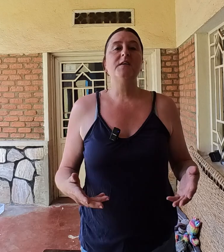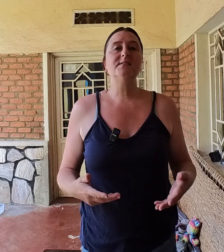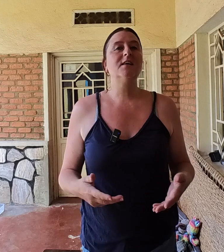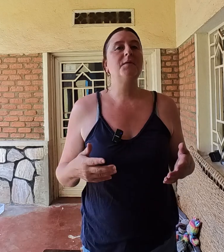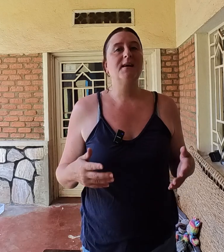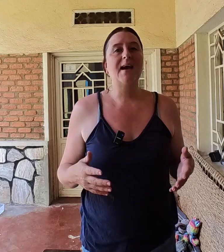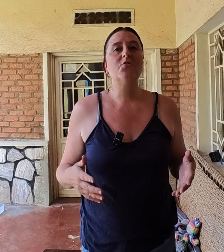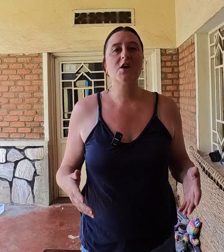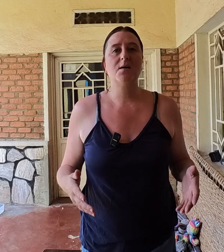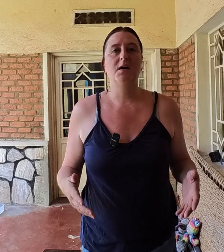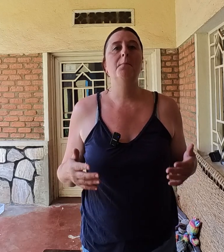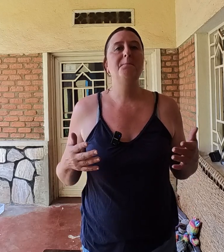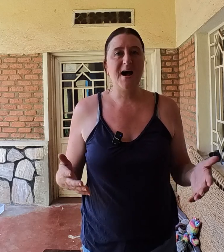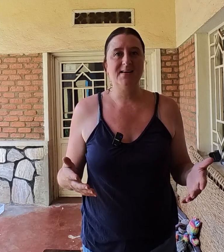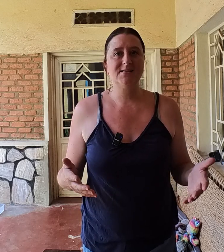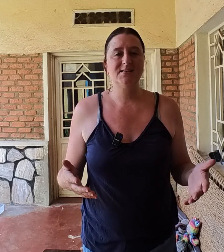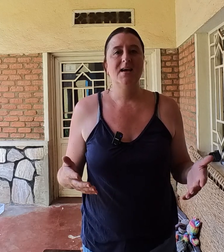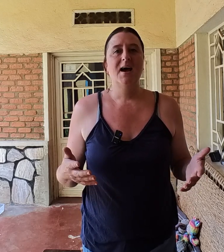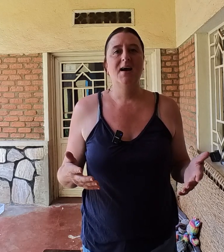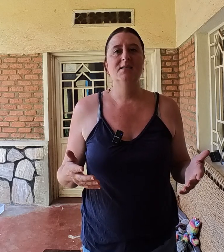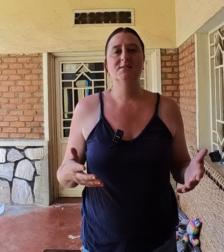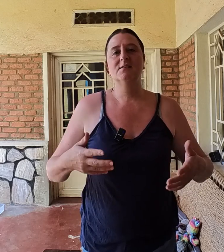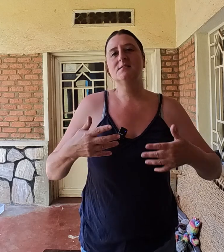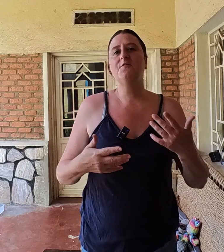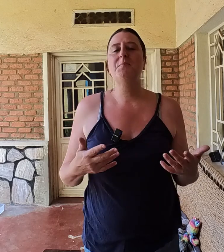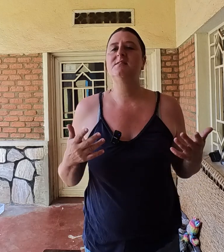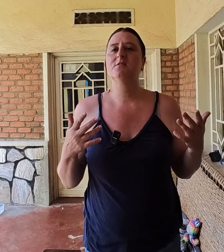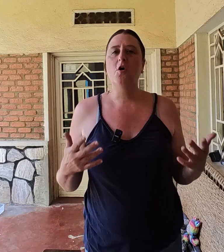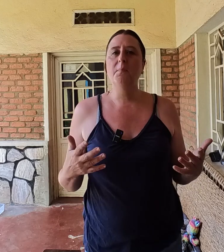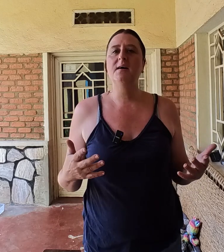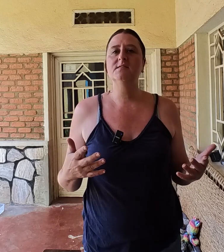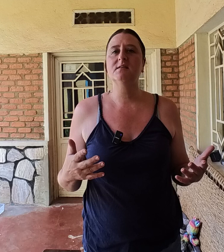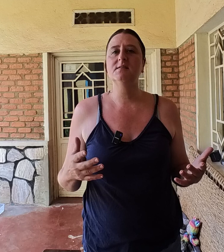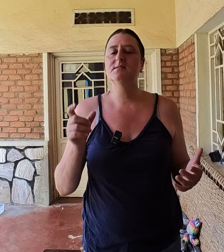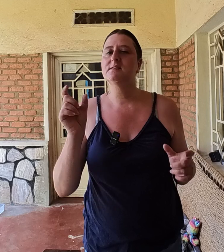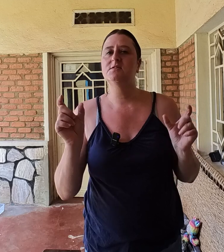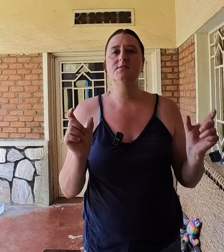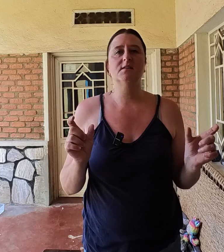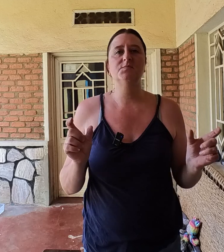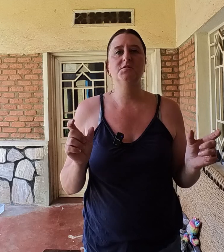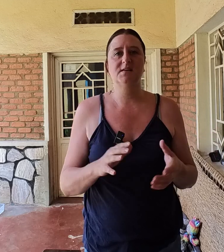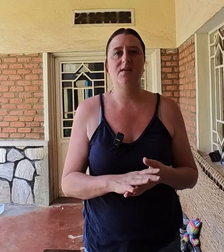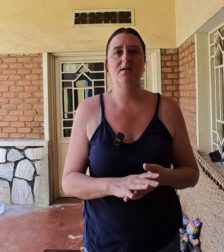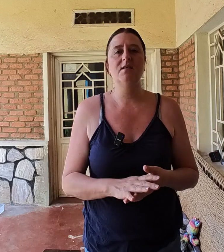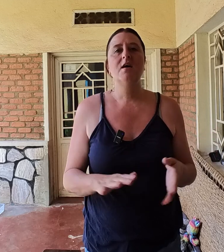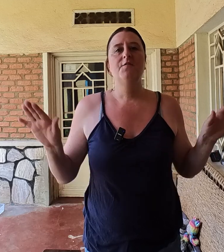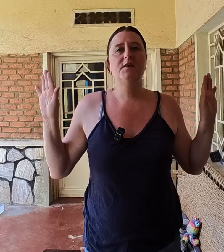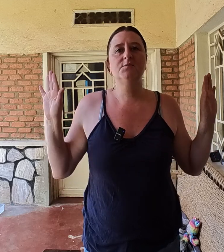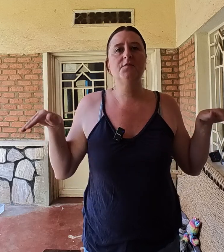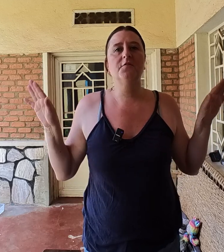First up, agacurama. Bat. The sign for bat is a compound sign, so that's two signs put together. First we've